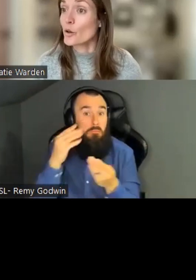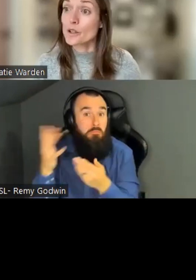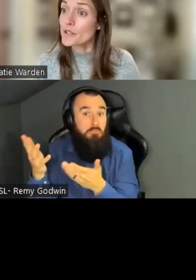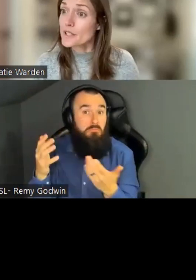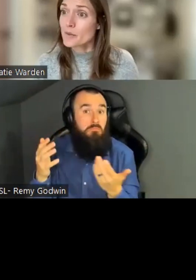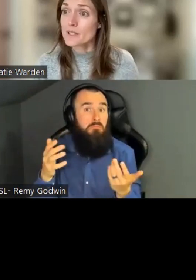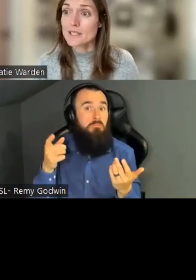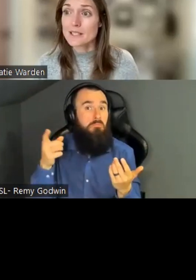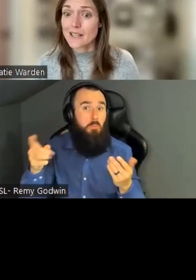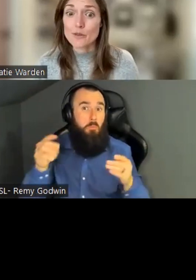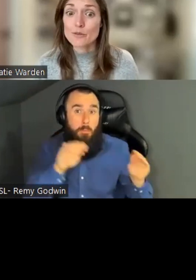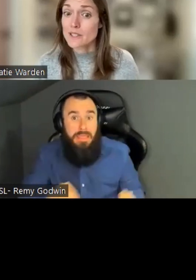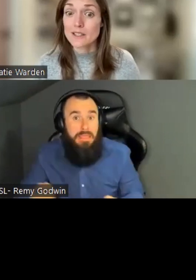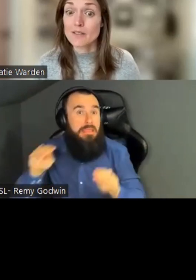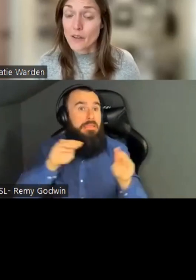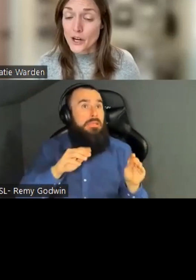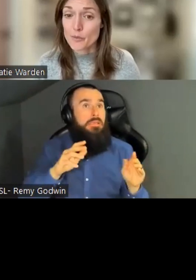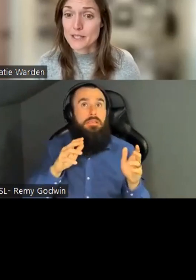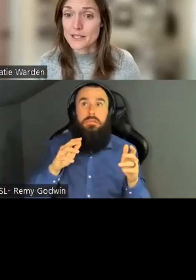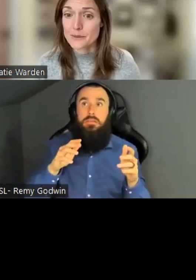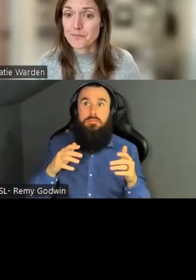or alert someone to sounds in an environment.